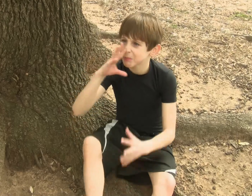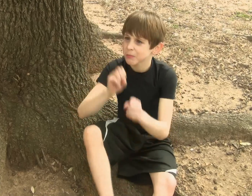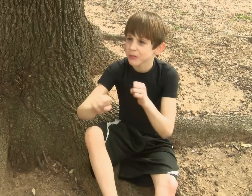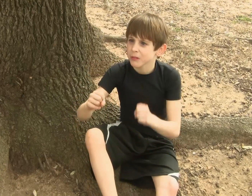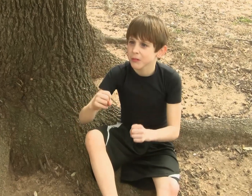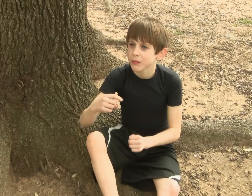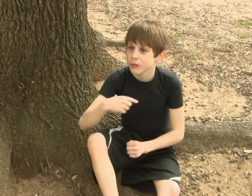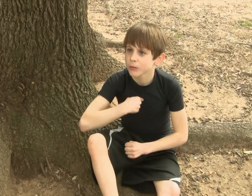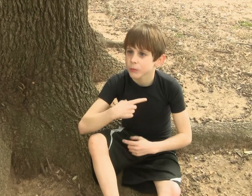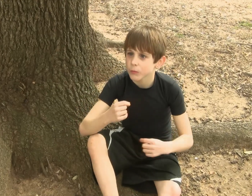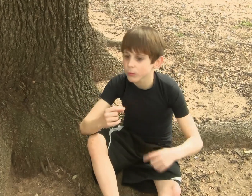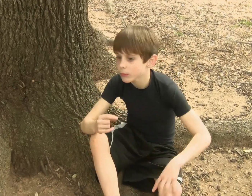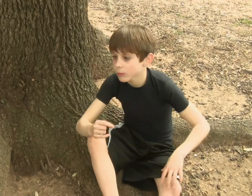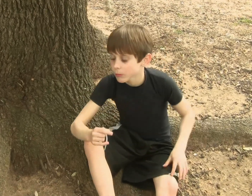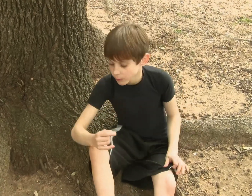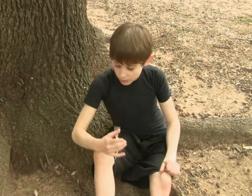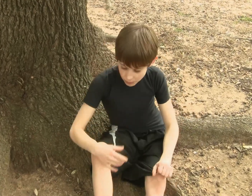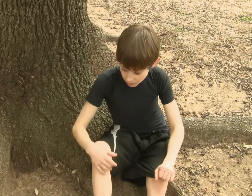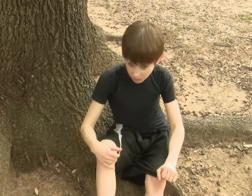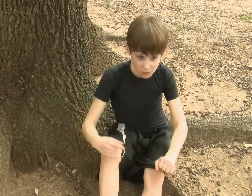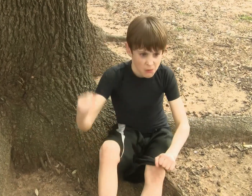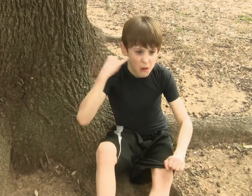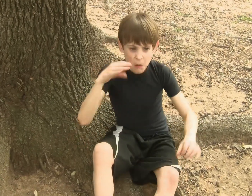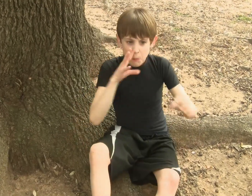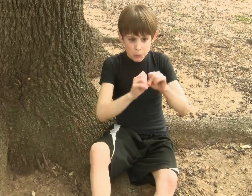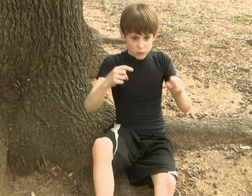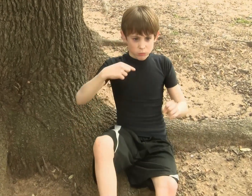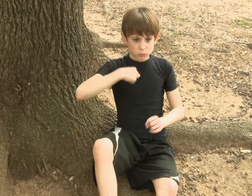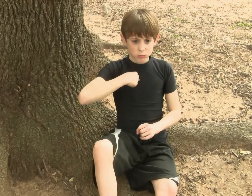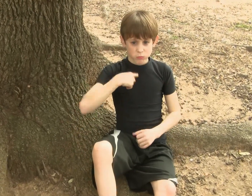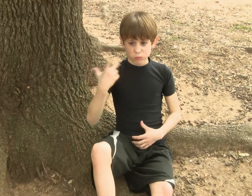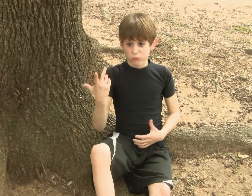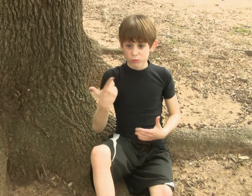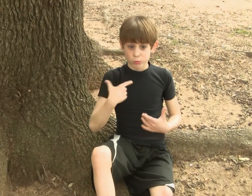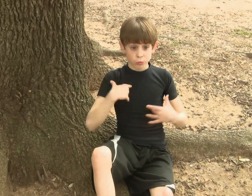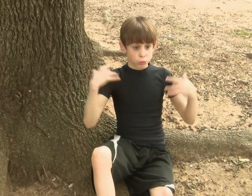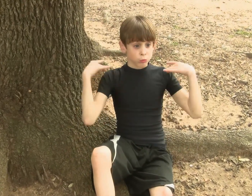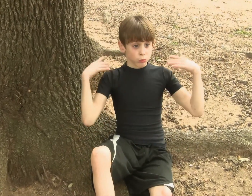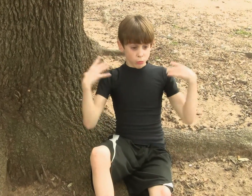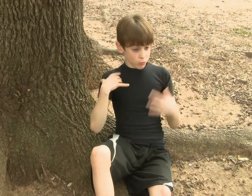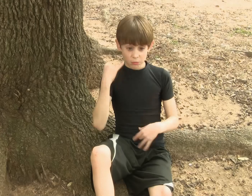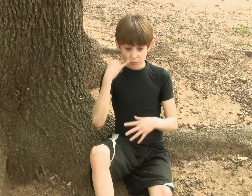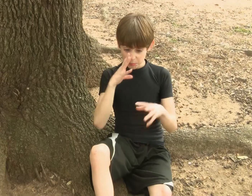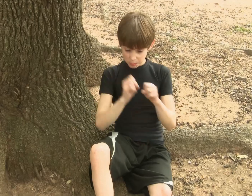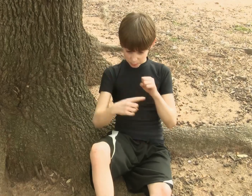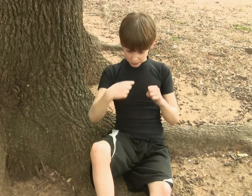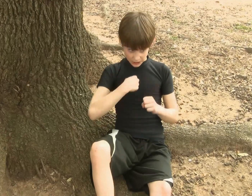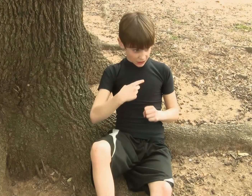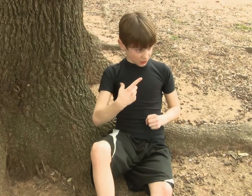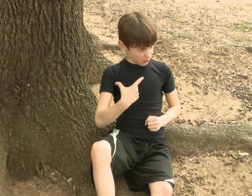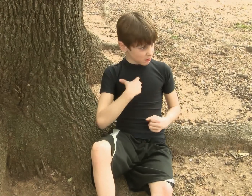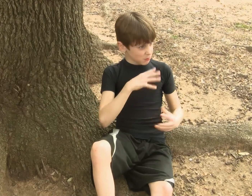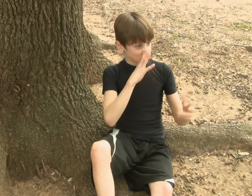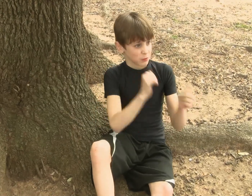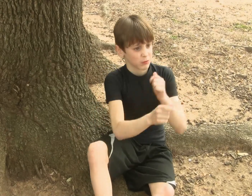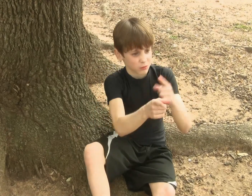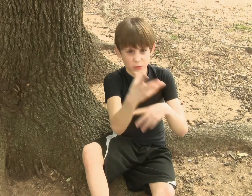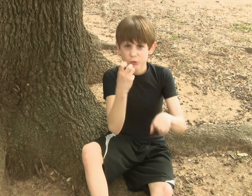IF SOMEONE IS MEAN TO ME, WHAT DO I DO? IF SOMEONE IS MEAN TO ME, IF I GET EVEN WITH THEM,